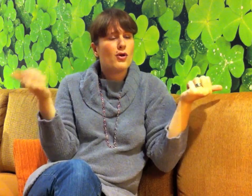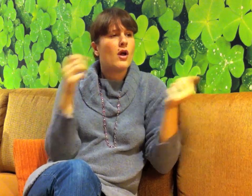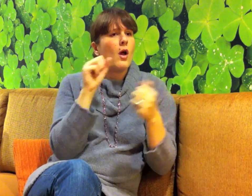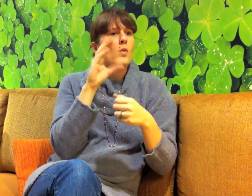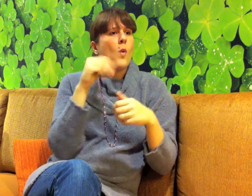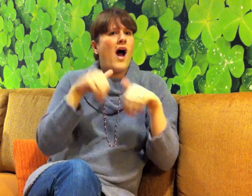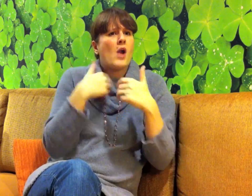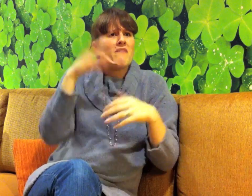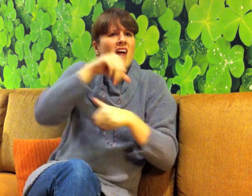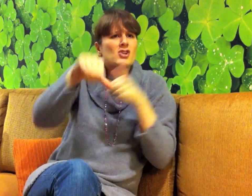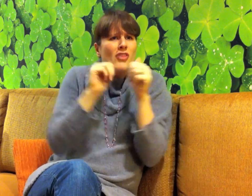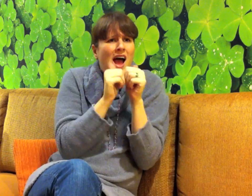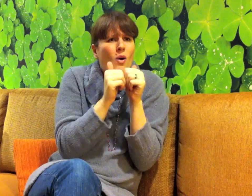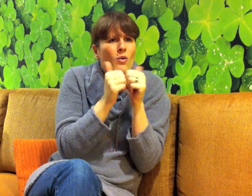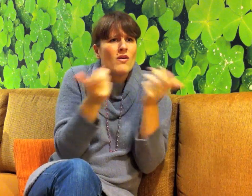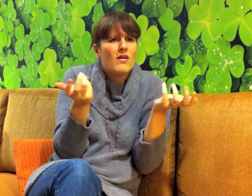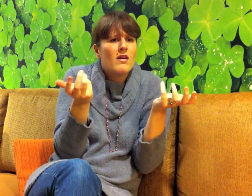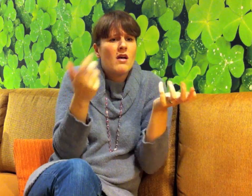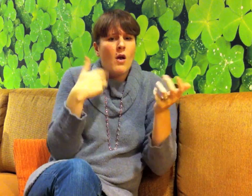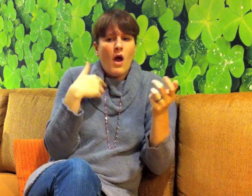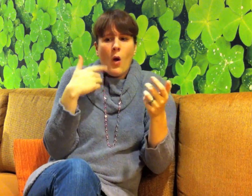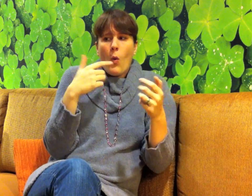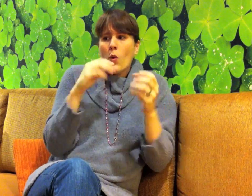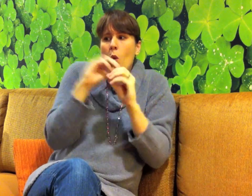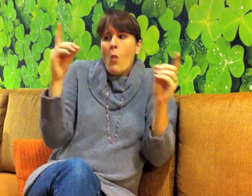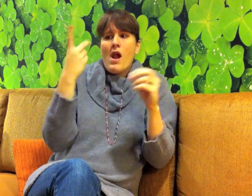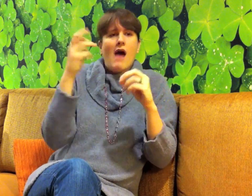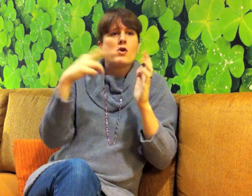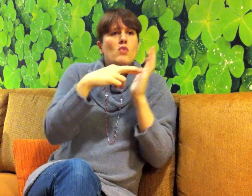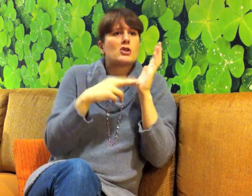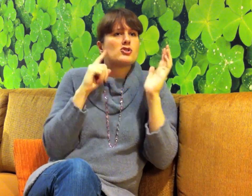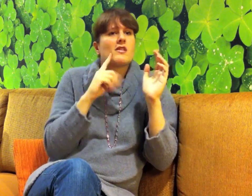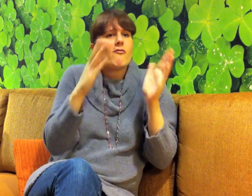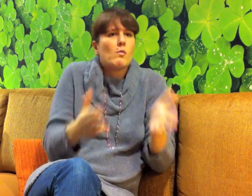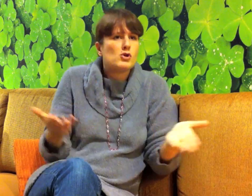So, how do we find each other? No one ever registered a Deaf person.